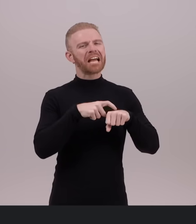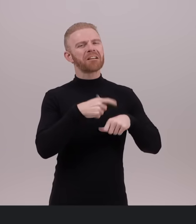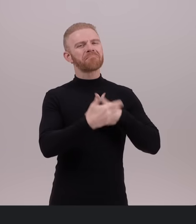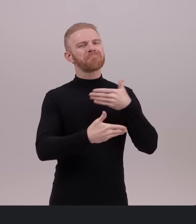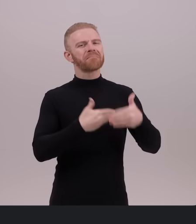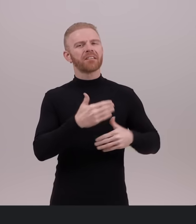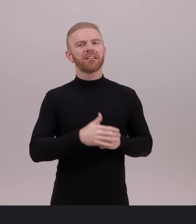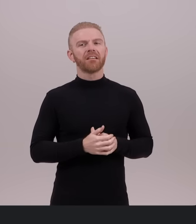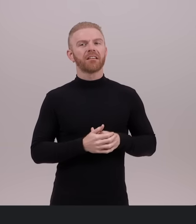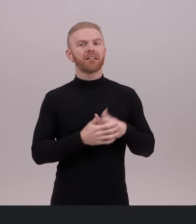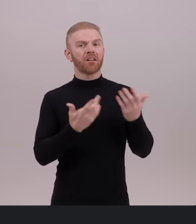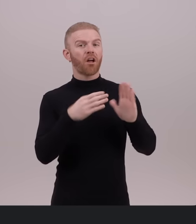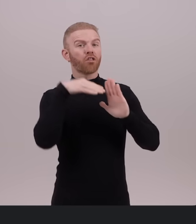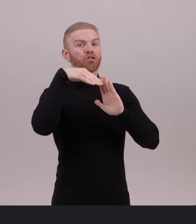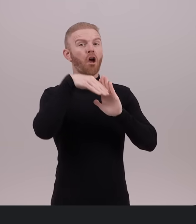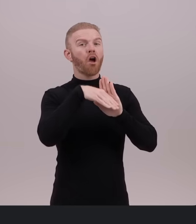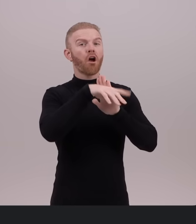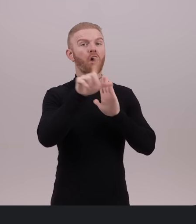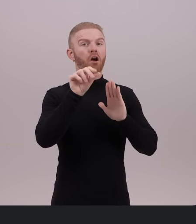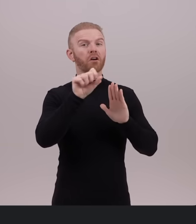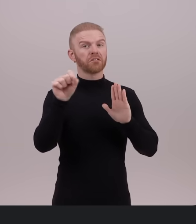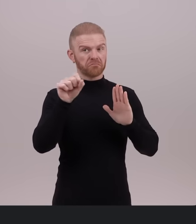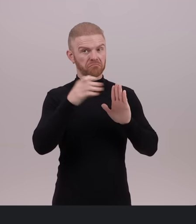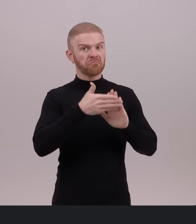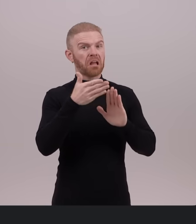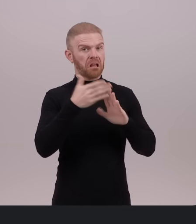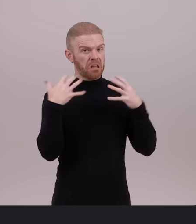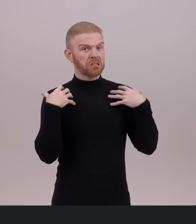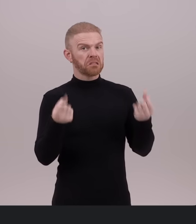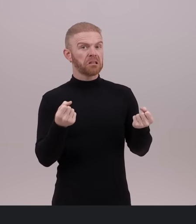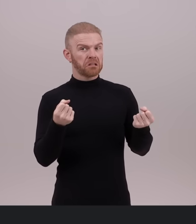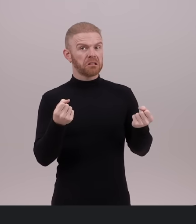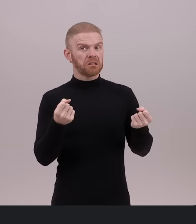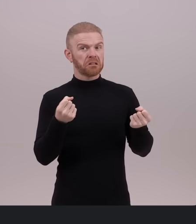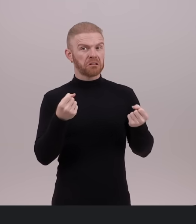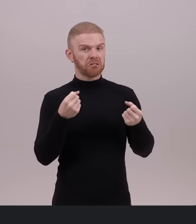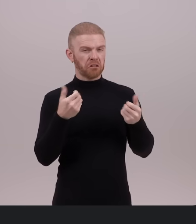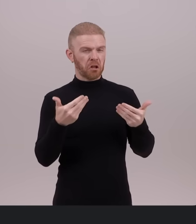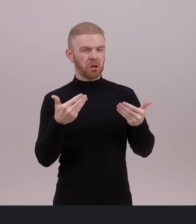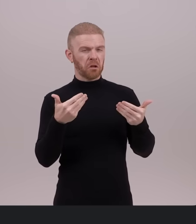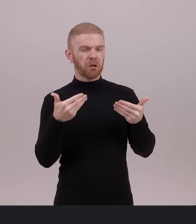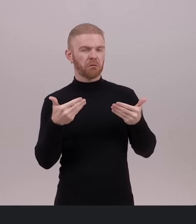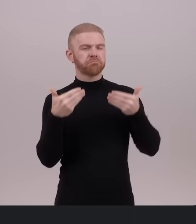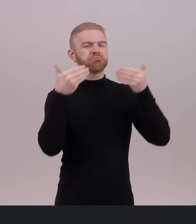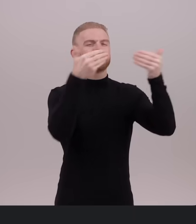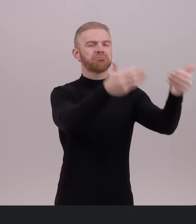the run is perfectly healthy, but we'll fast forward a bit and keep this one cooking in the background. Sure.